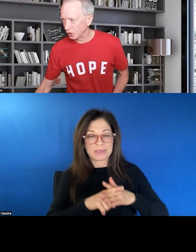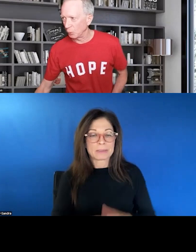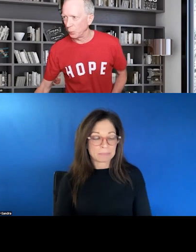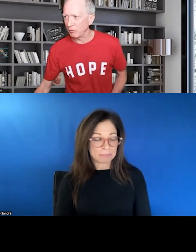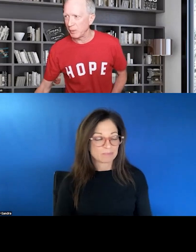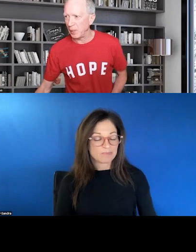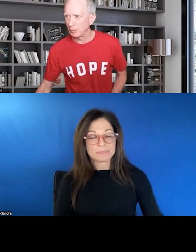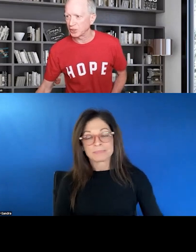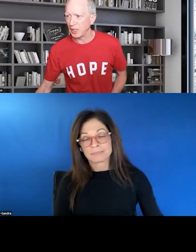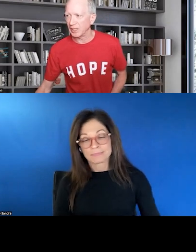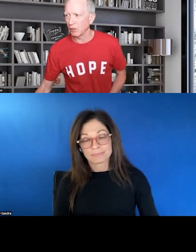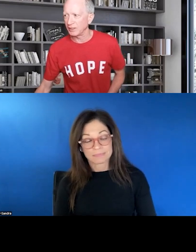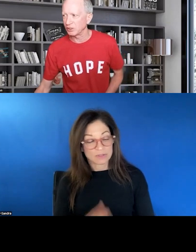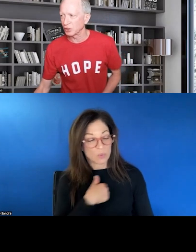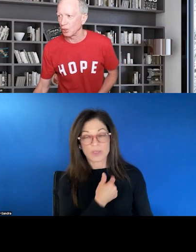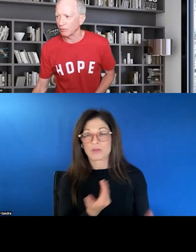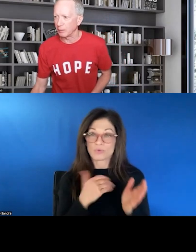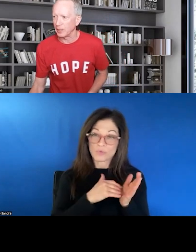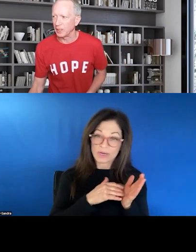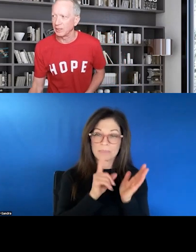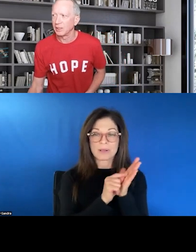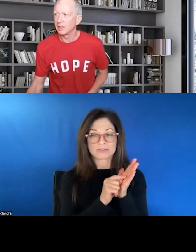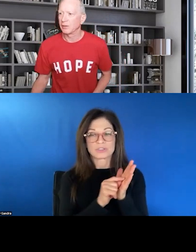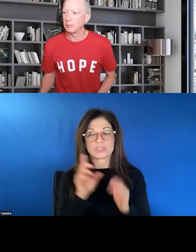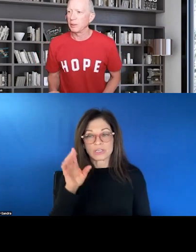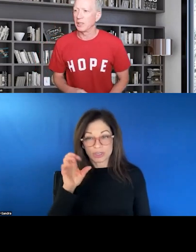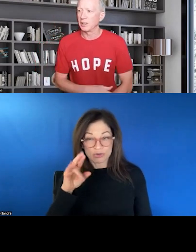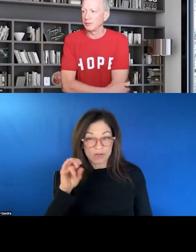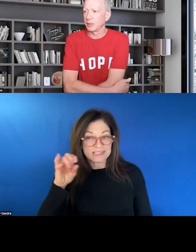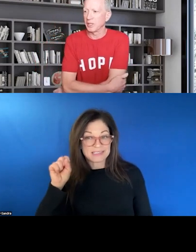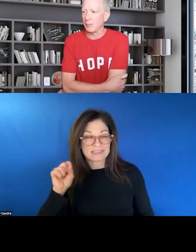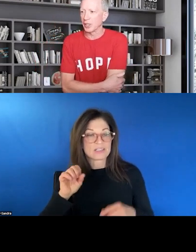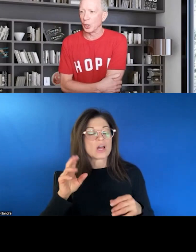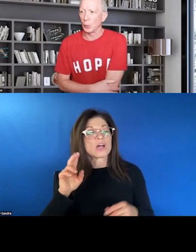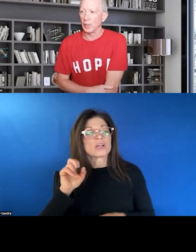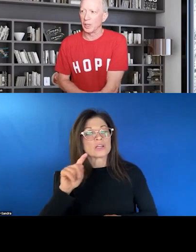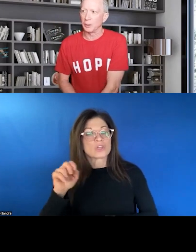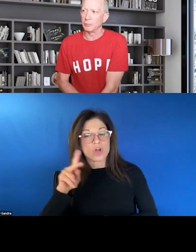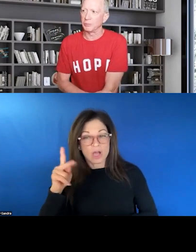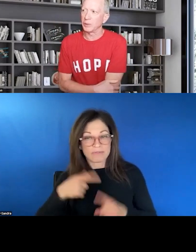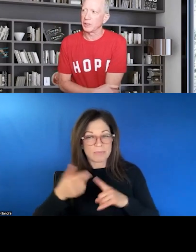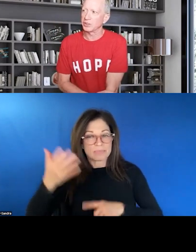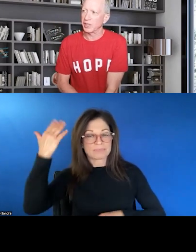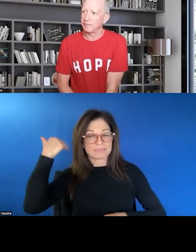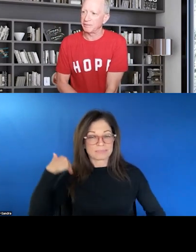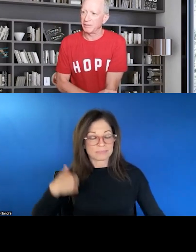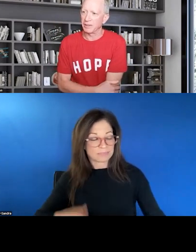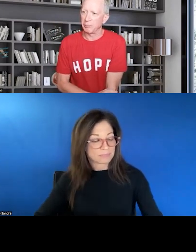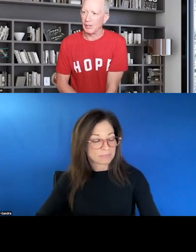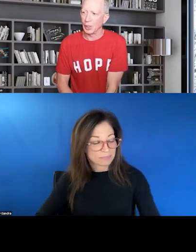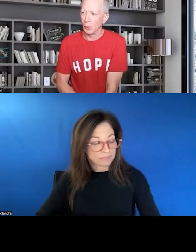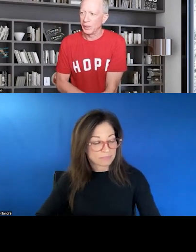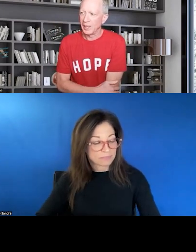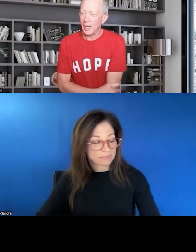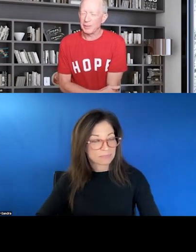SO WE REPUBLISHED A CRISIS TALK FROM SOME TIME AGO FROM PAOLO.